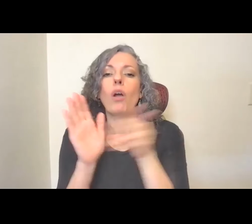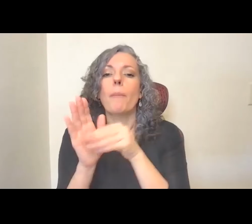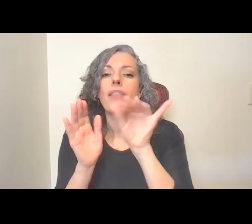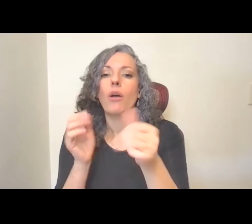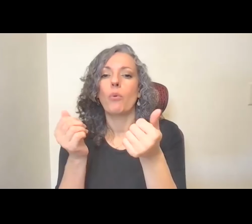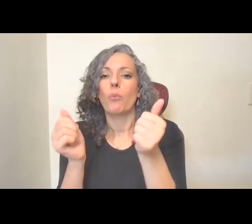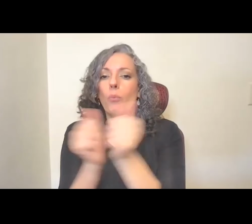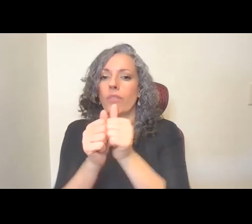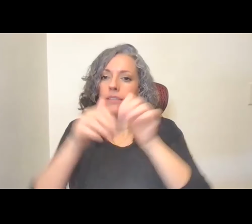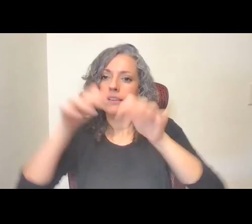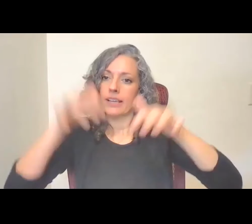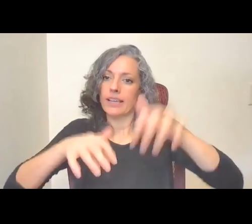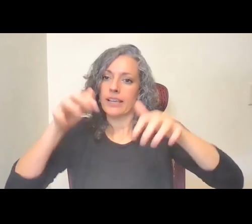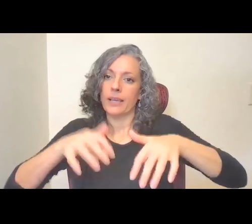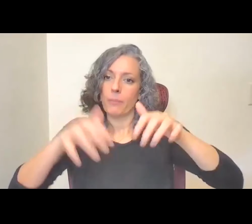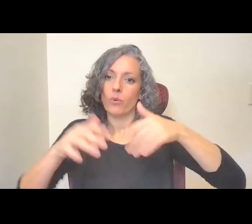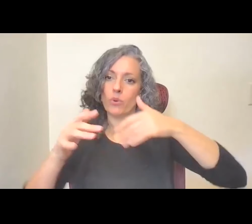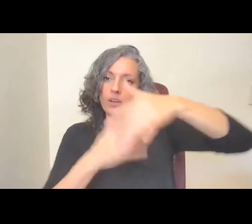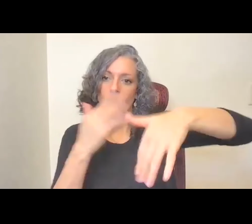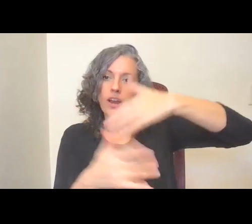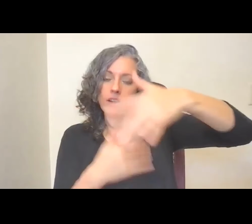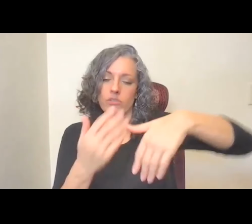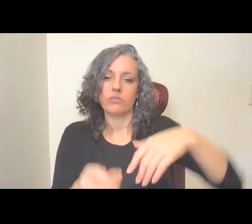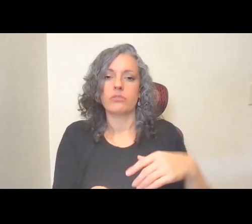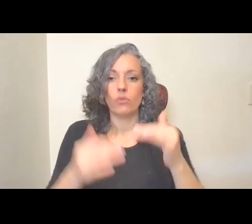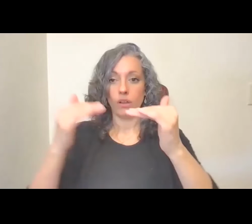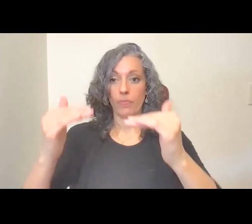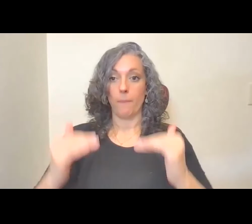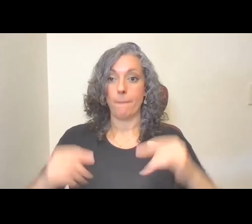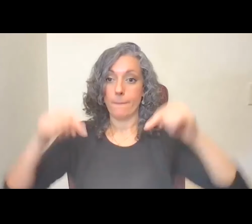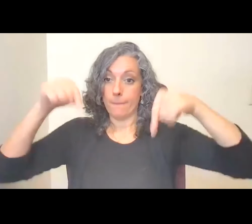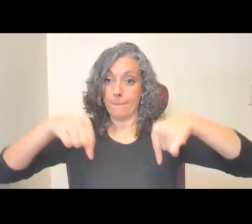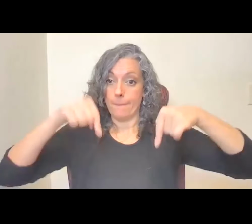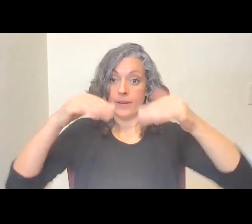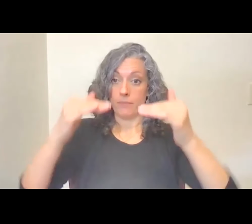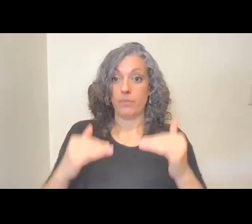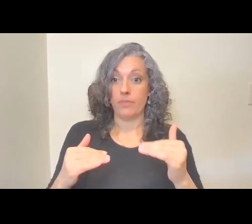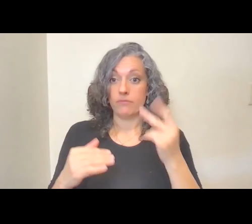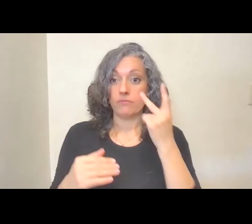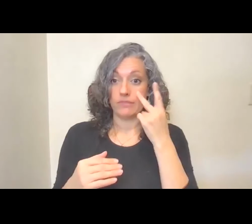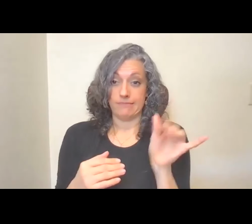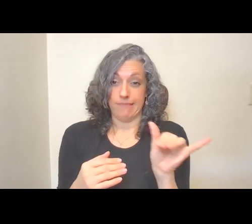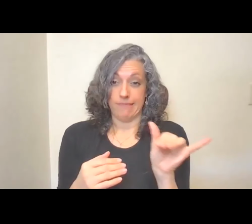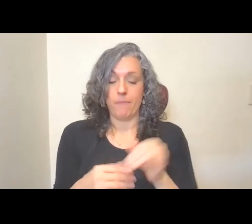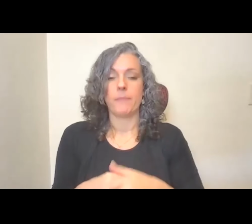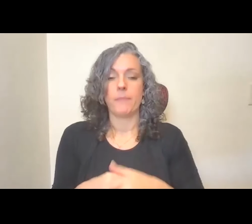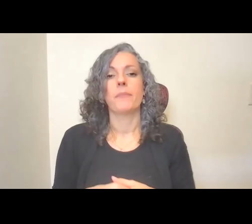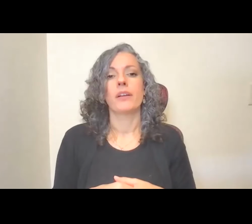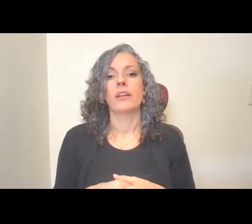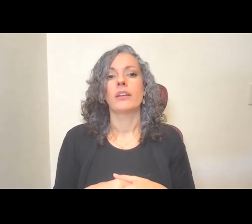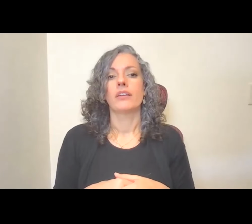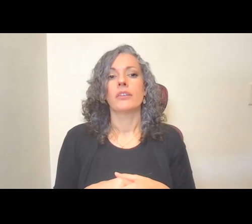So I end up at the bottom here with something quite similar that is my keyboard navigation